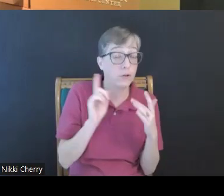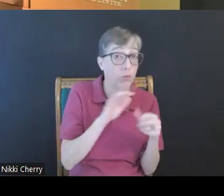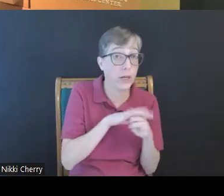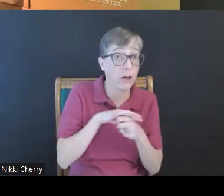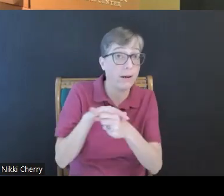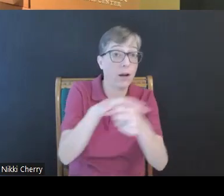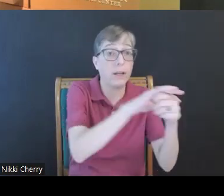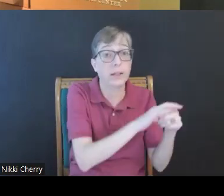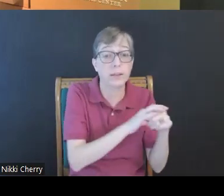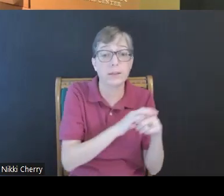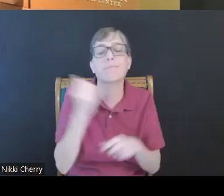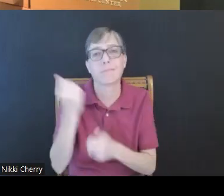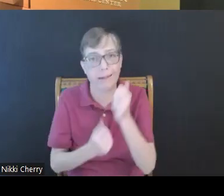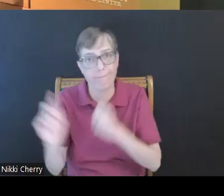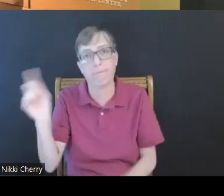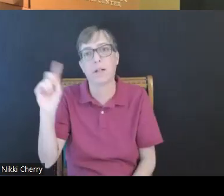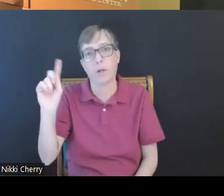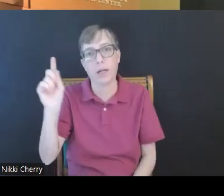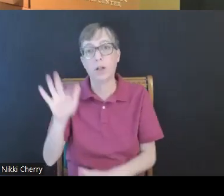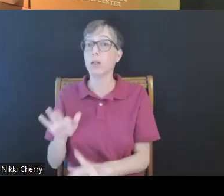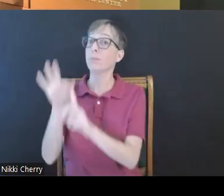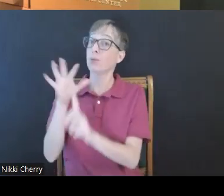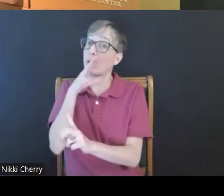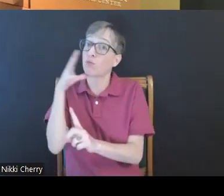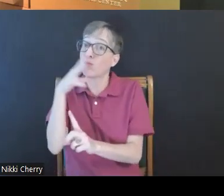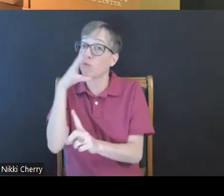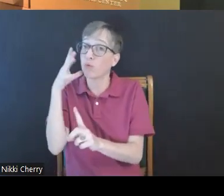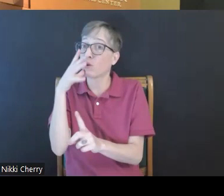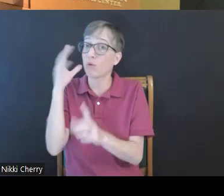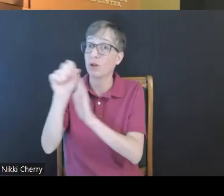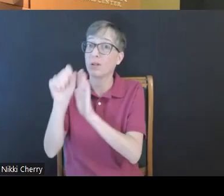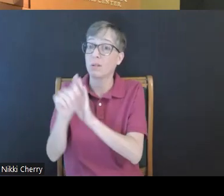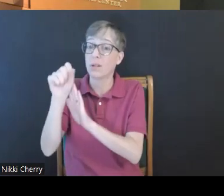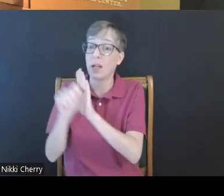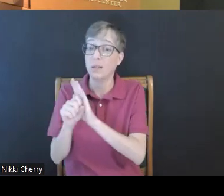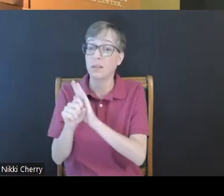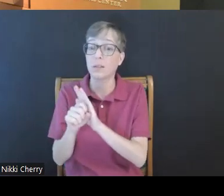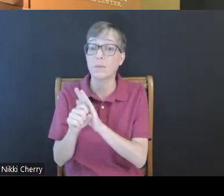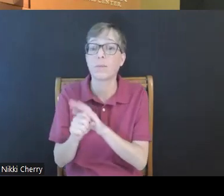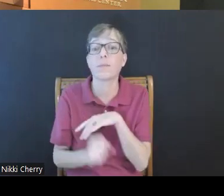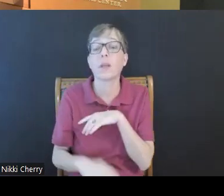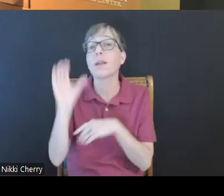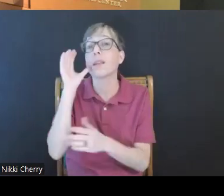states have particular challenges uh the map on the right is uh is a map of our states we have